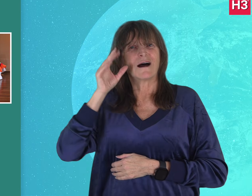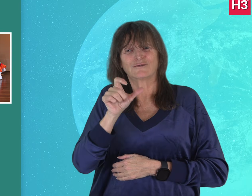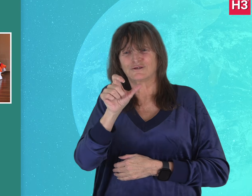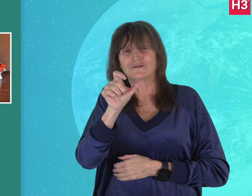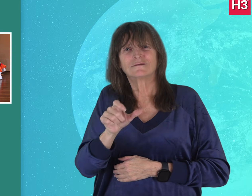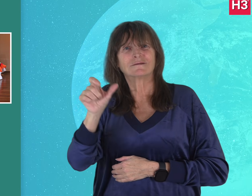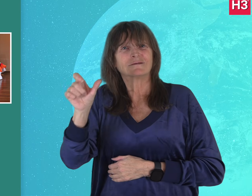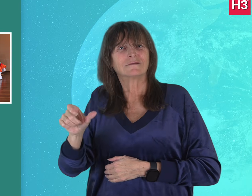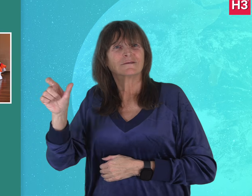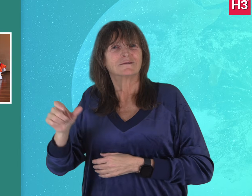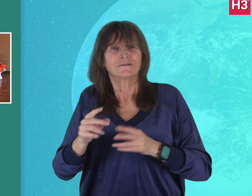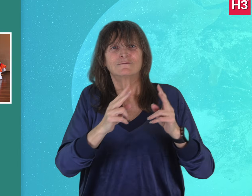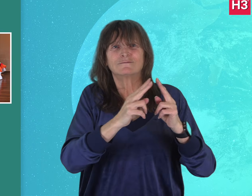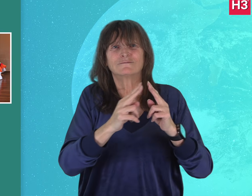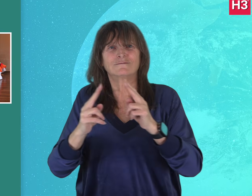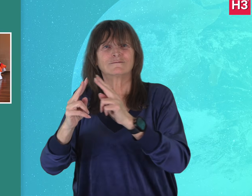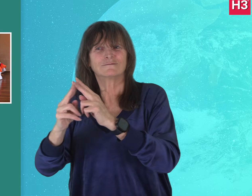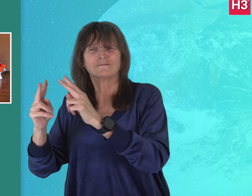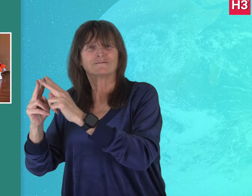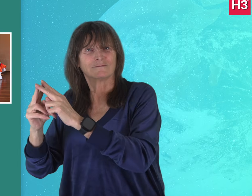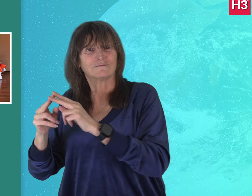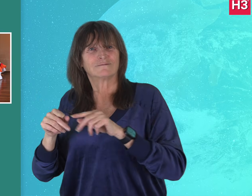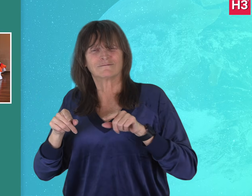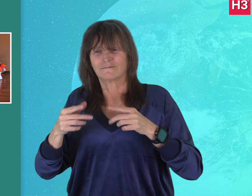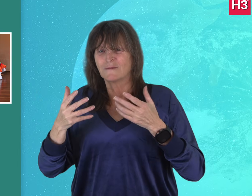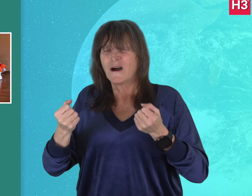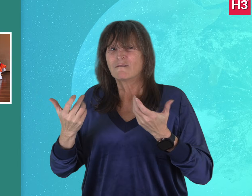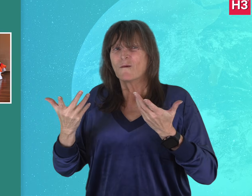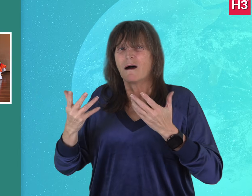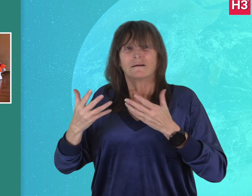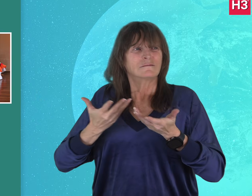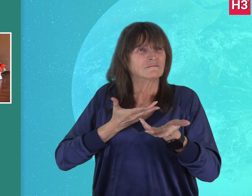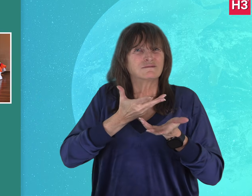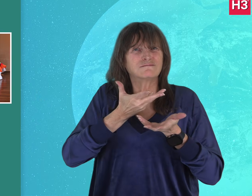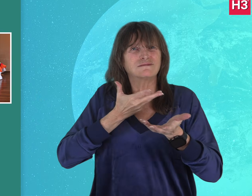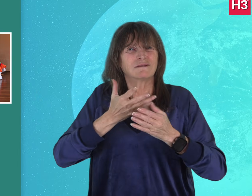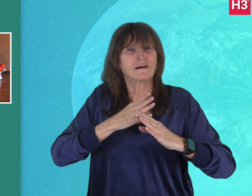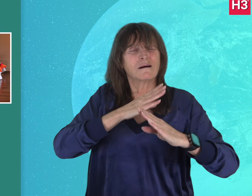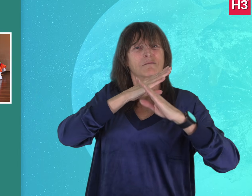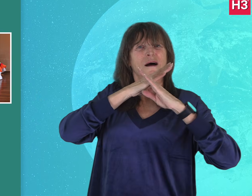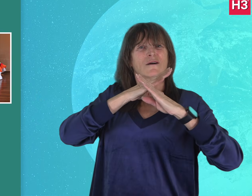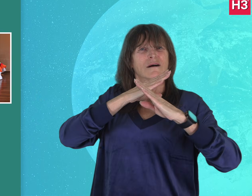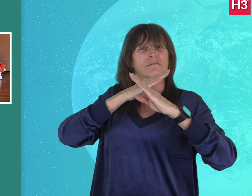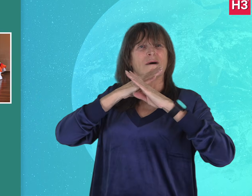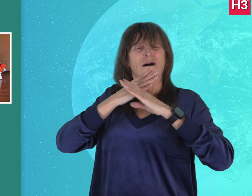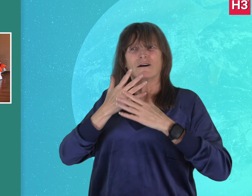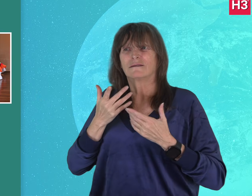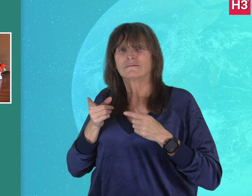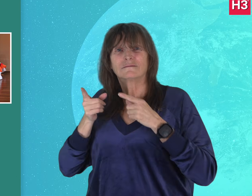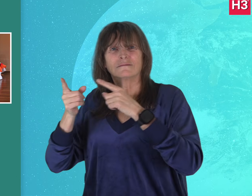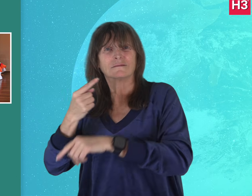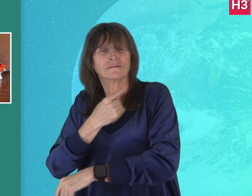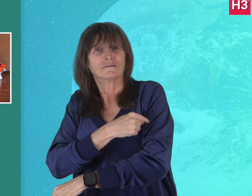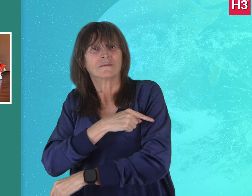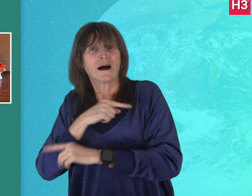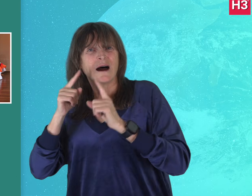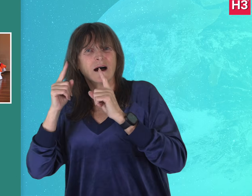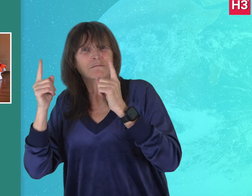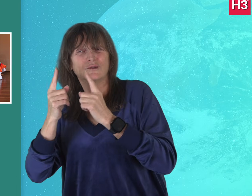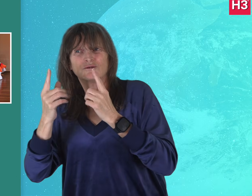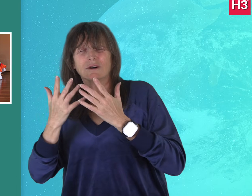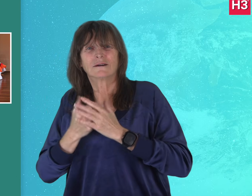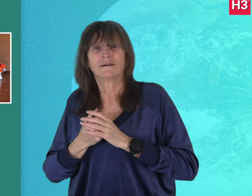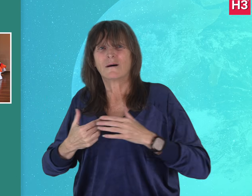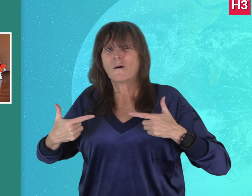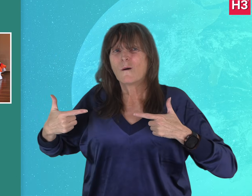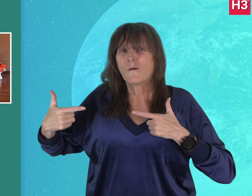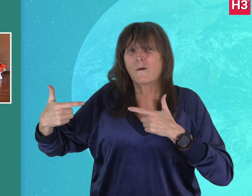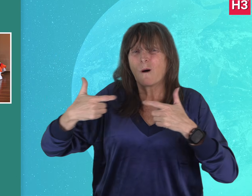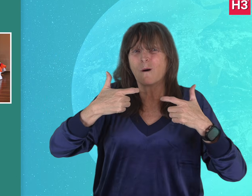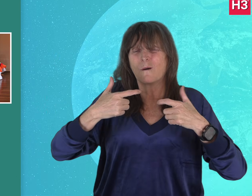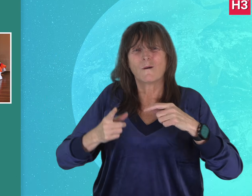including communication barriers during emergencies, war,